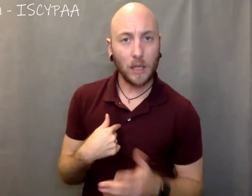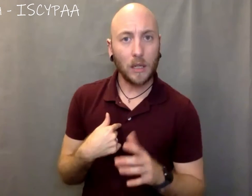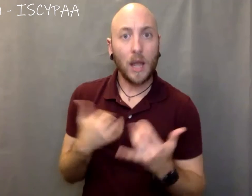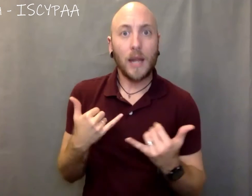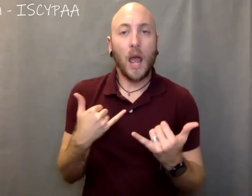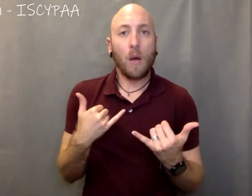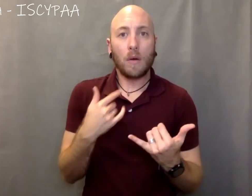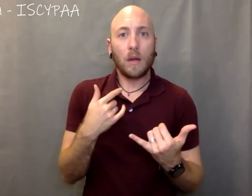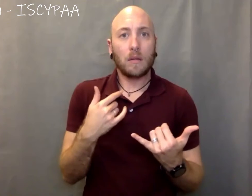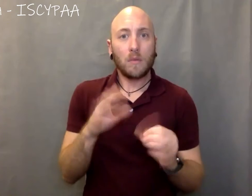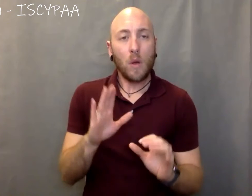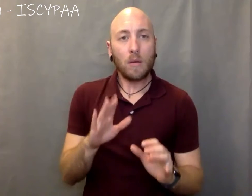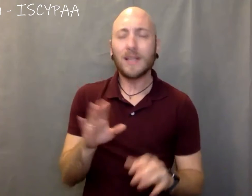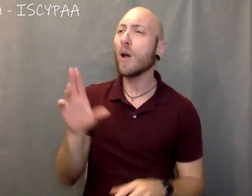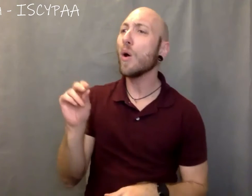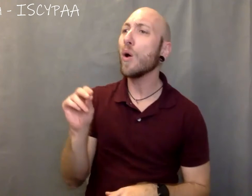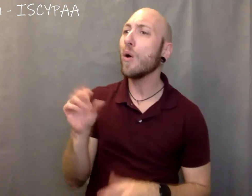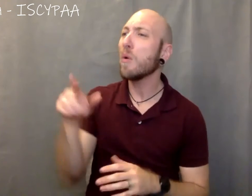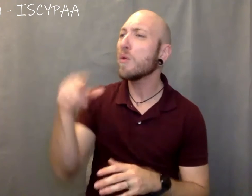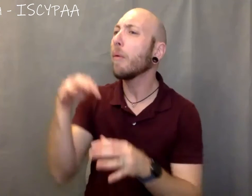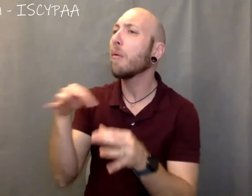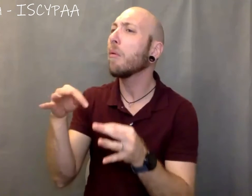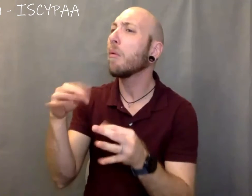don't want you to tell me about it. And I've learned to ask questions and